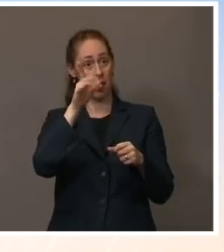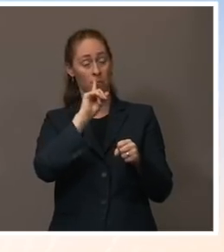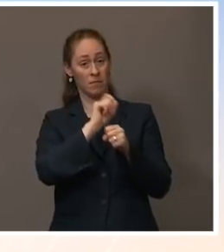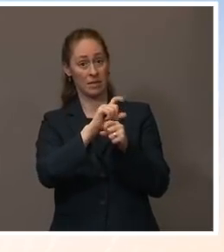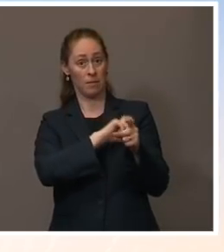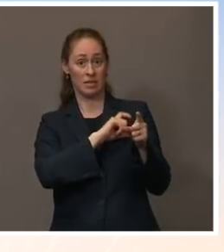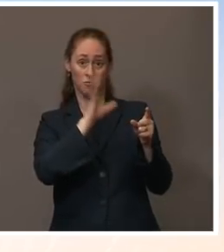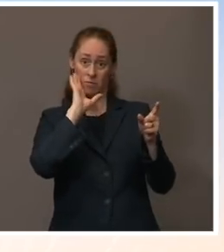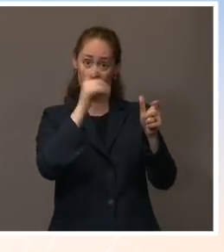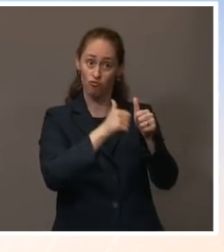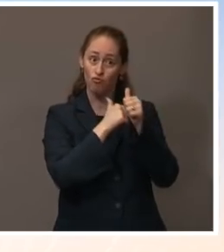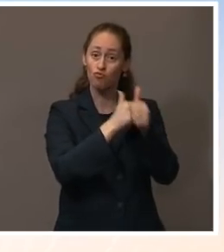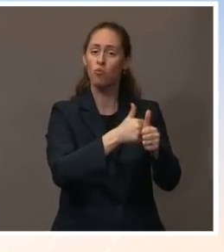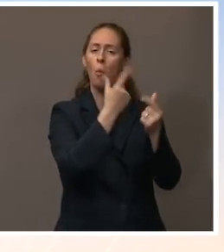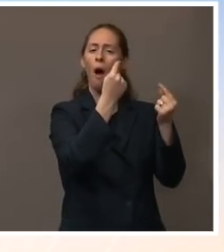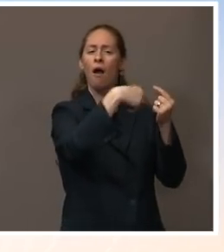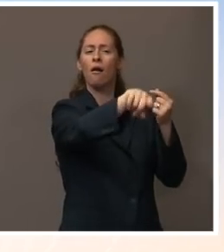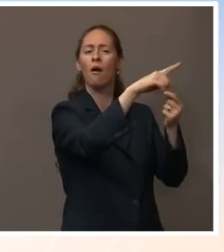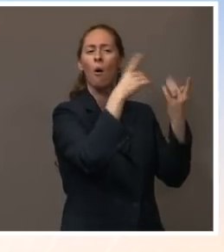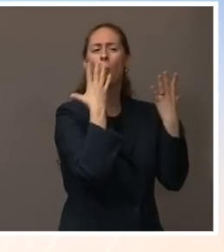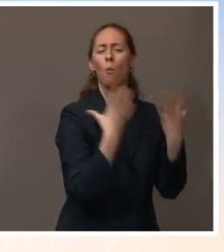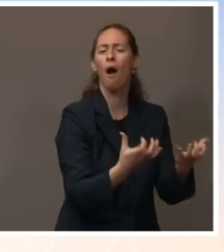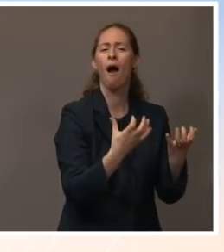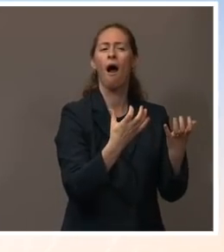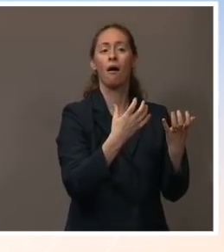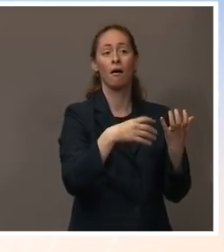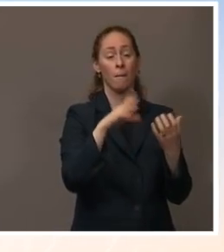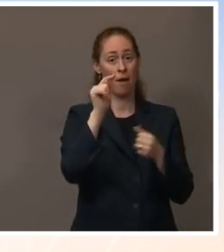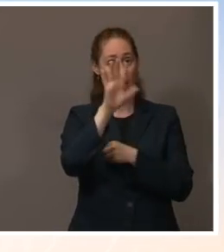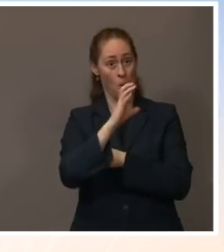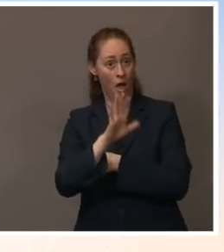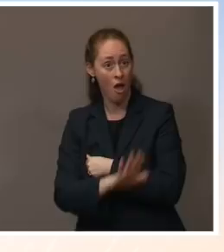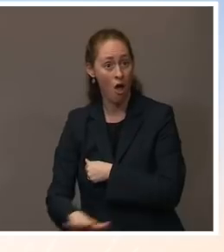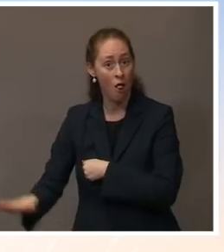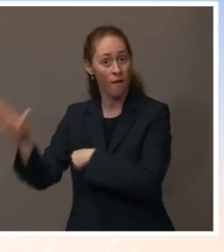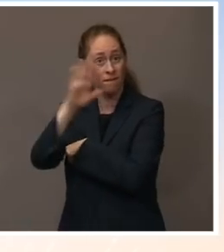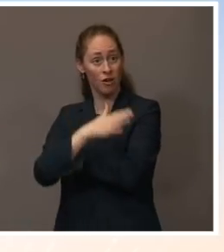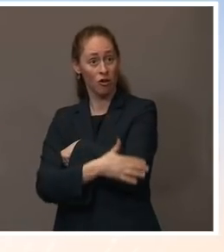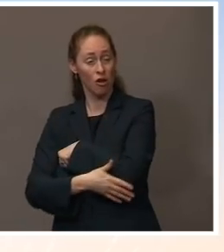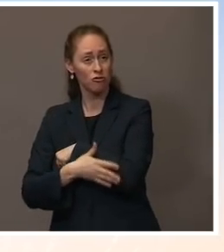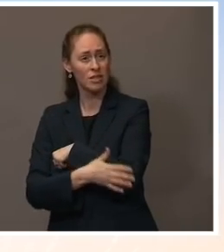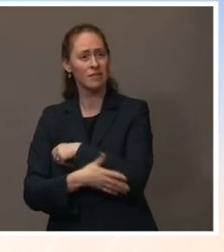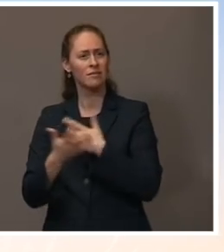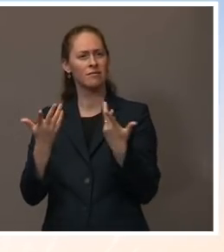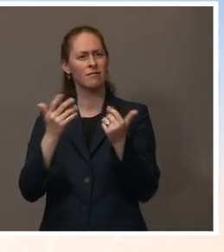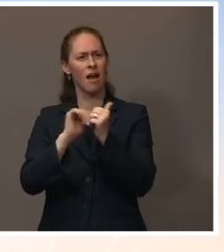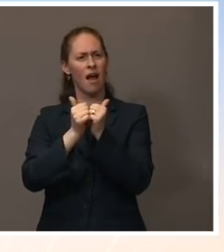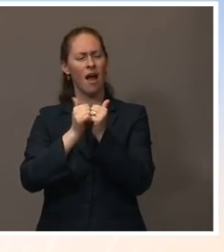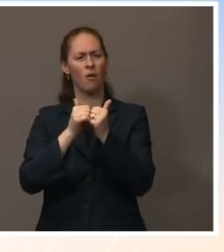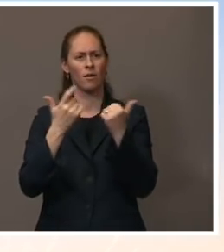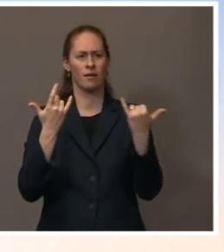to make this difference. What's different now that will make this tide change? Ms. Psaki: Well, I would say one difference now